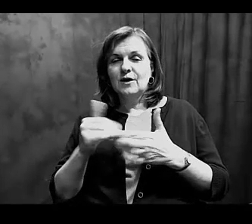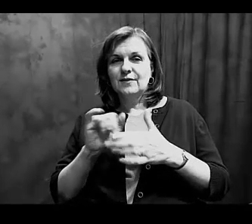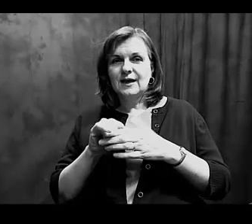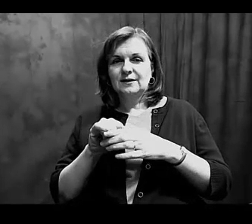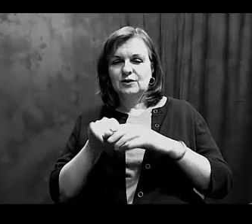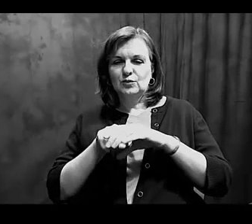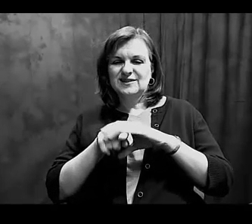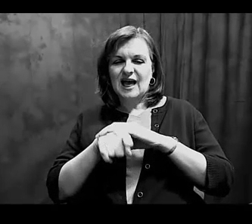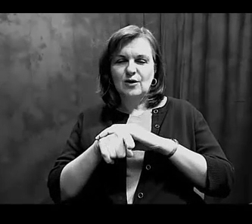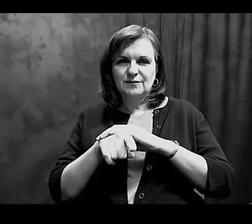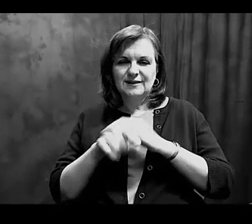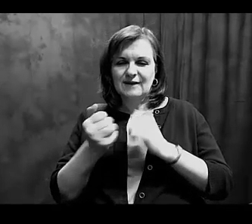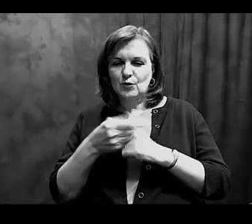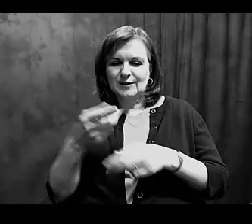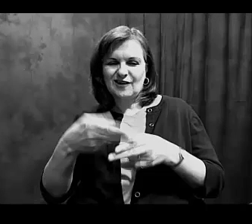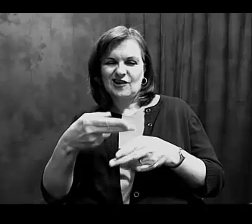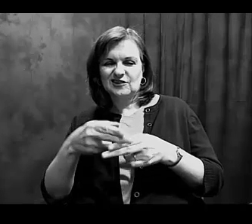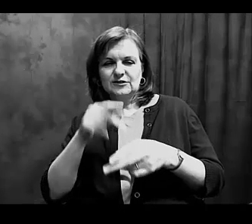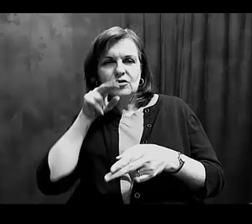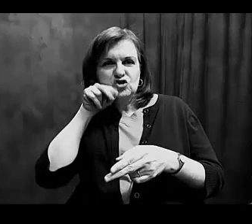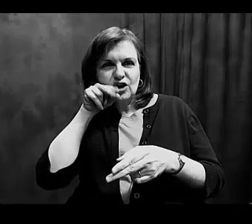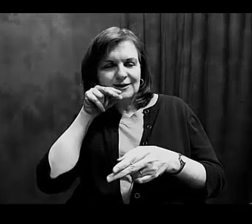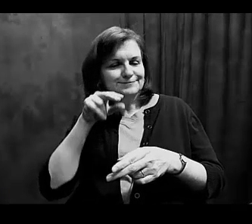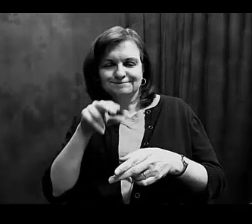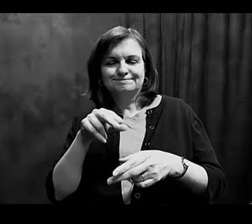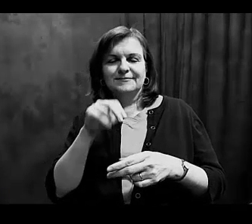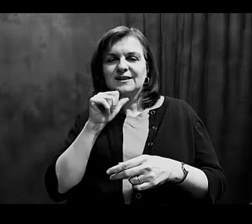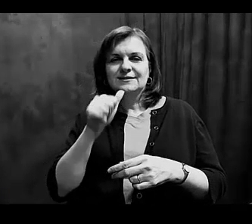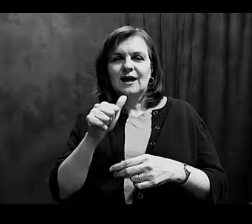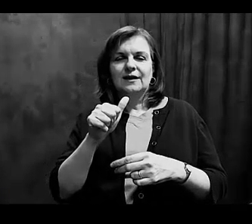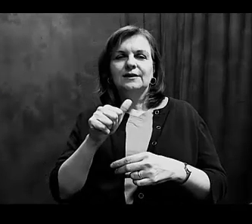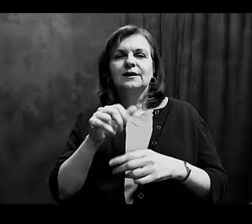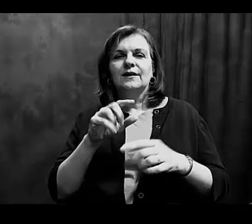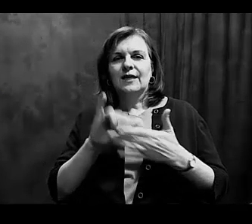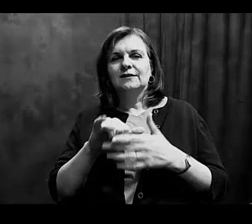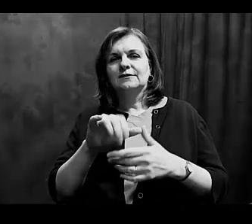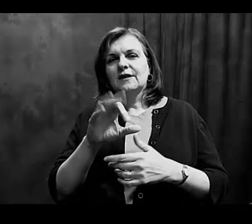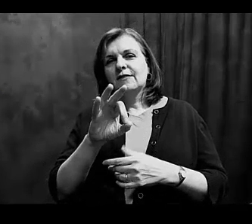everybody refers to as a tongue is actually the muscular foot of our mollusk